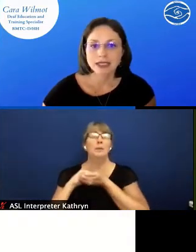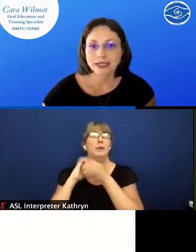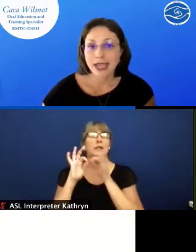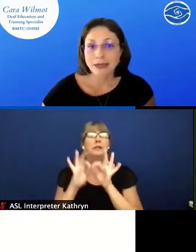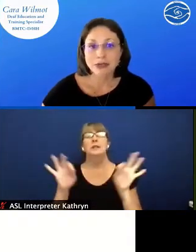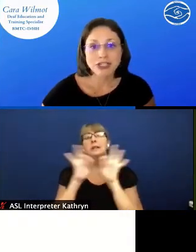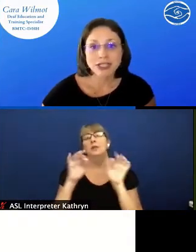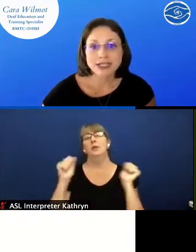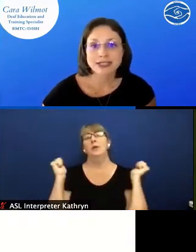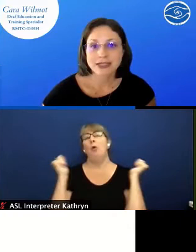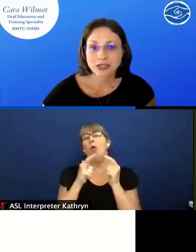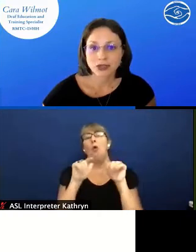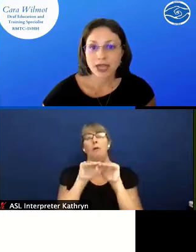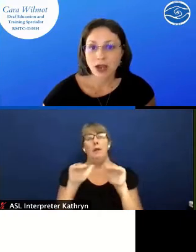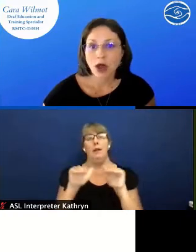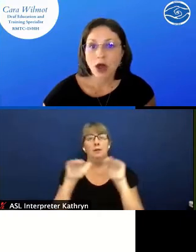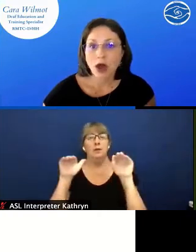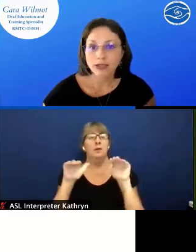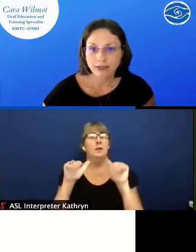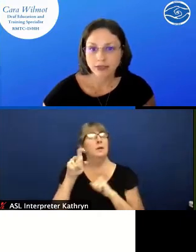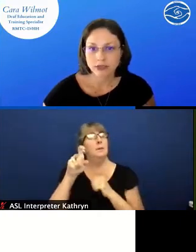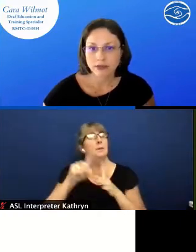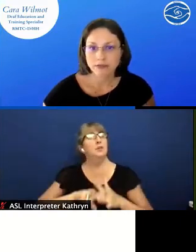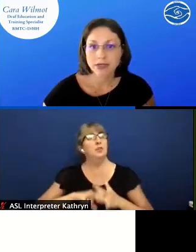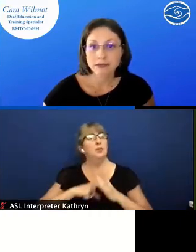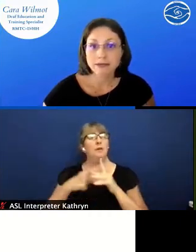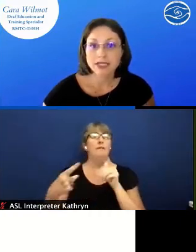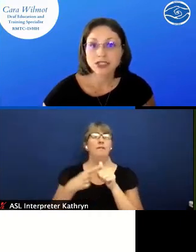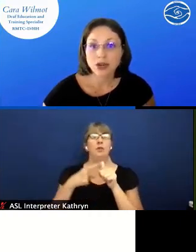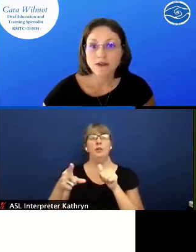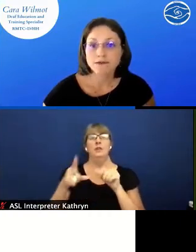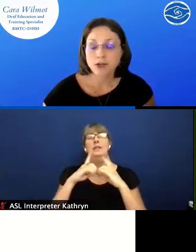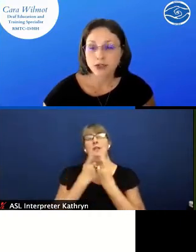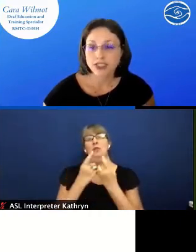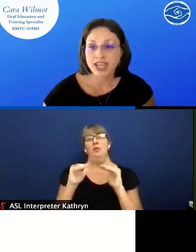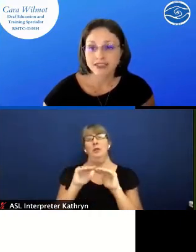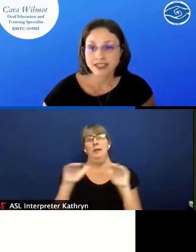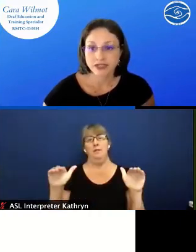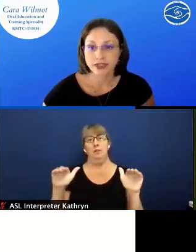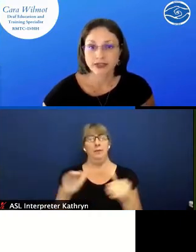Collaboration is essential at all levels, but it must start first at the district level.